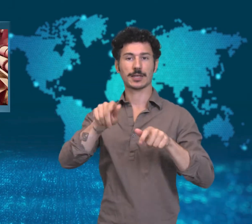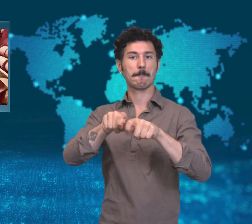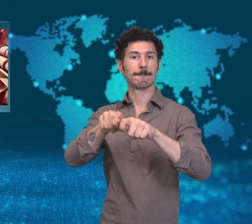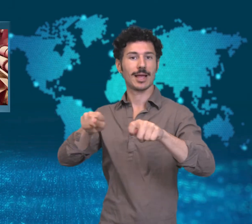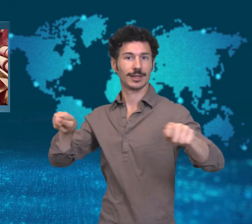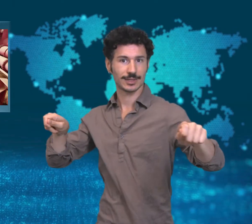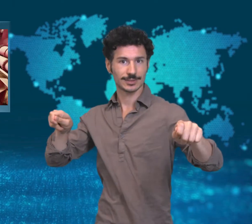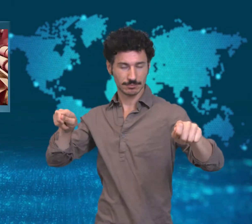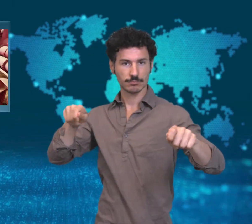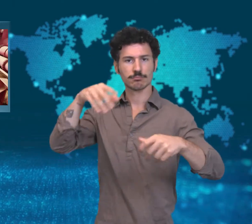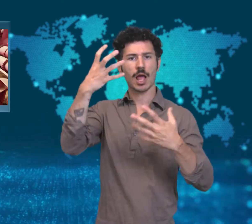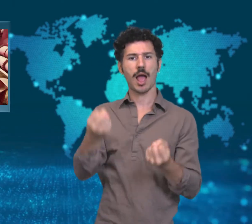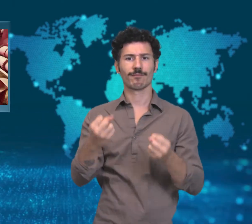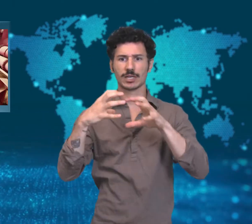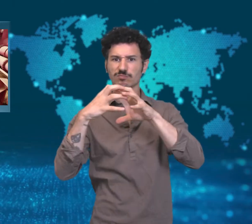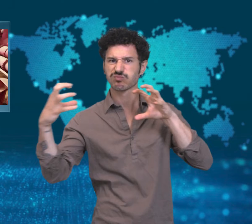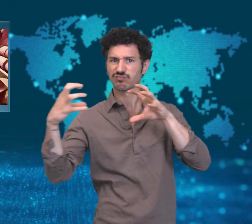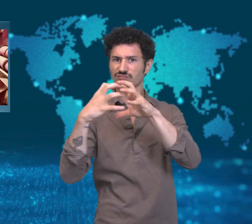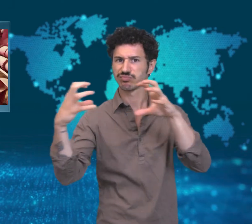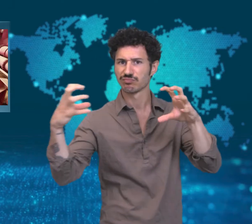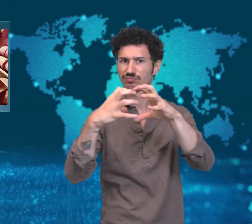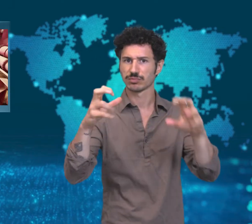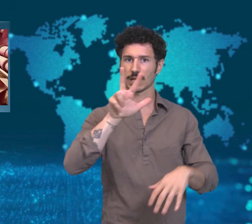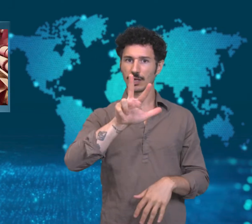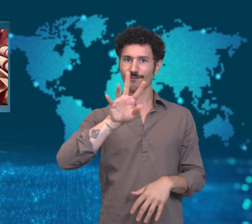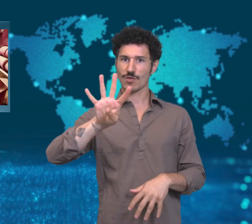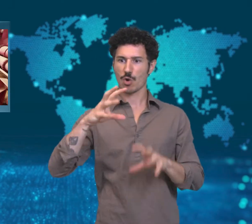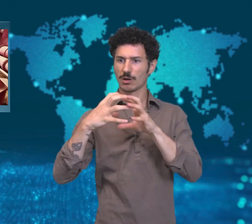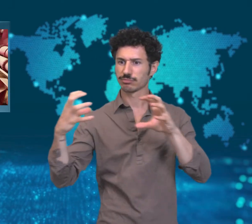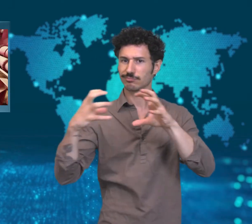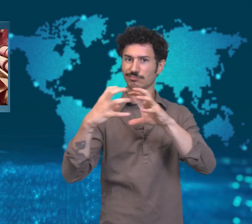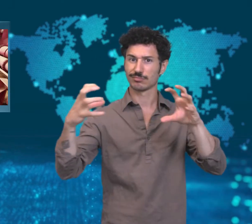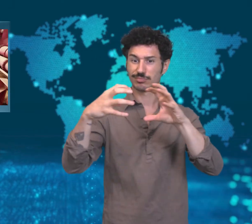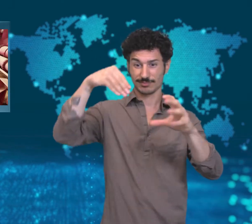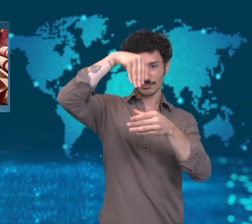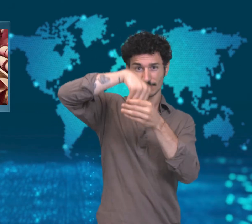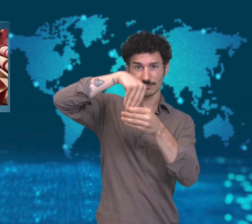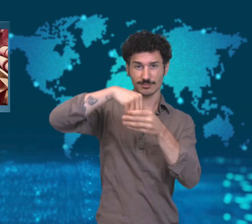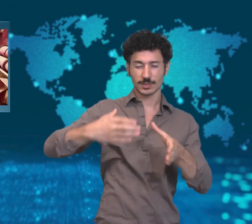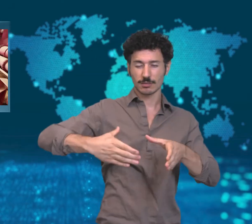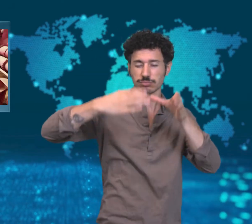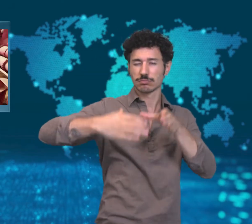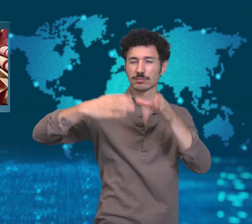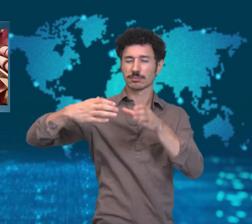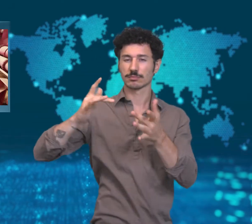it has not been maintained for five years.